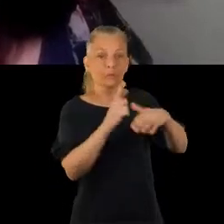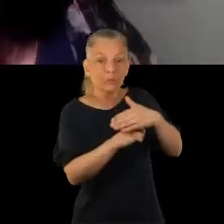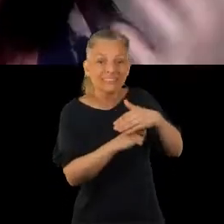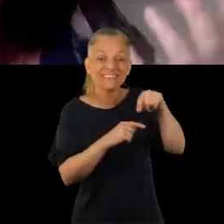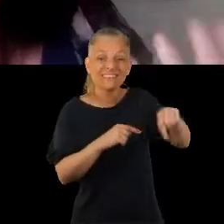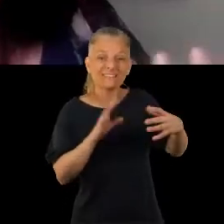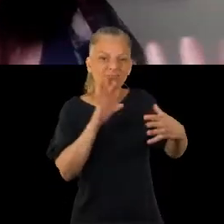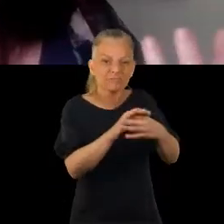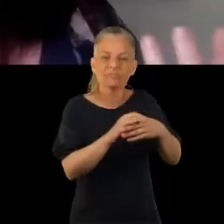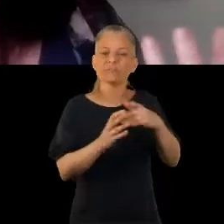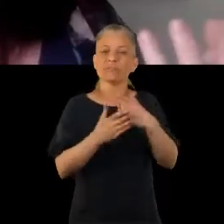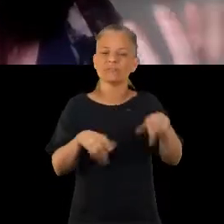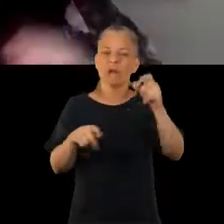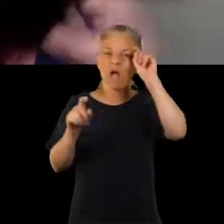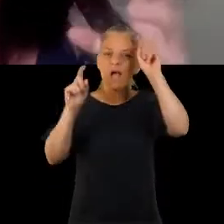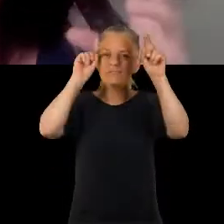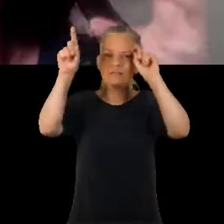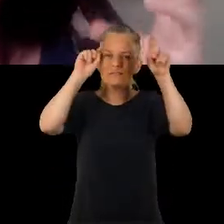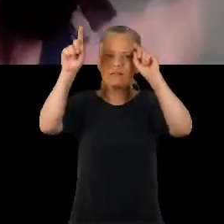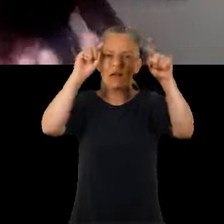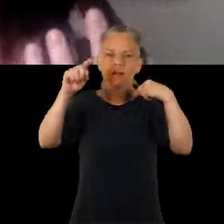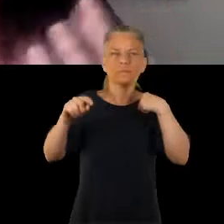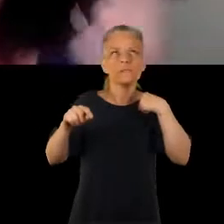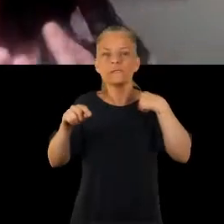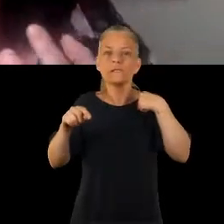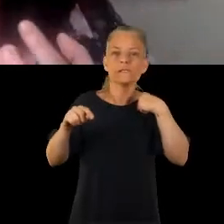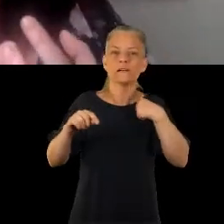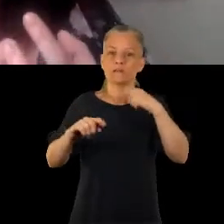‘what are we going to do together? How are we going to learn together from each other